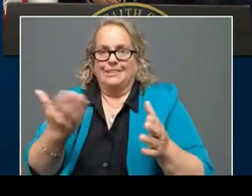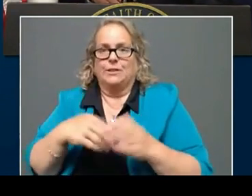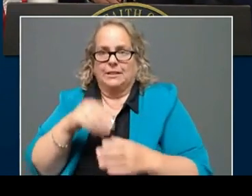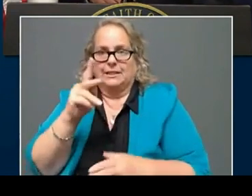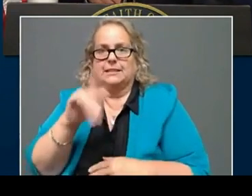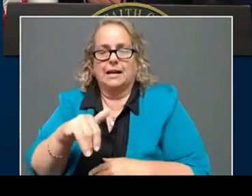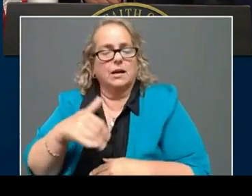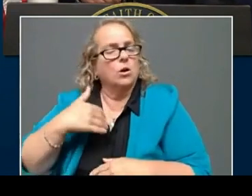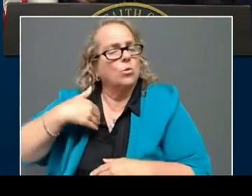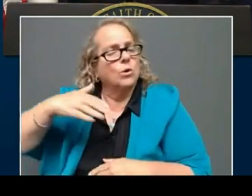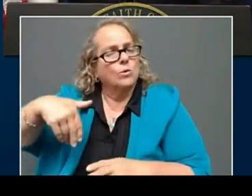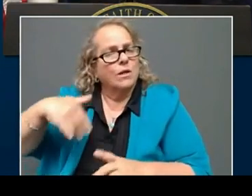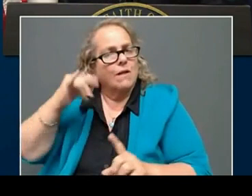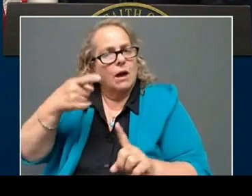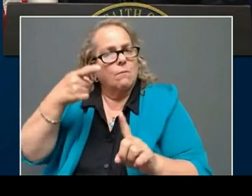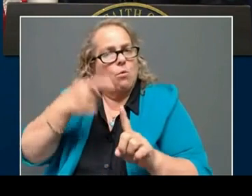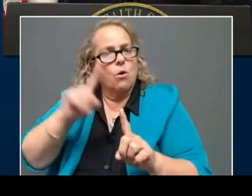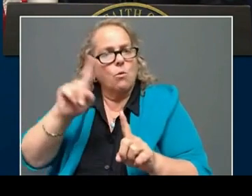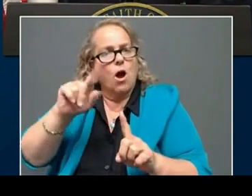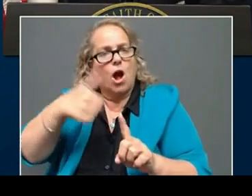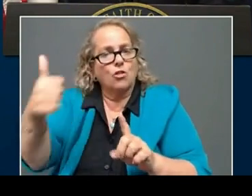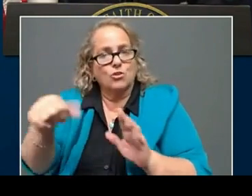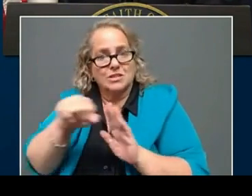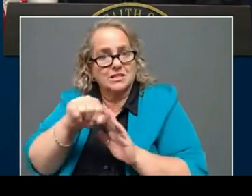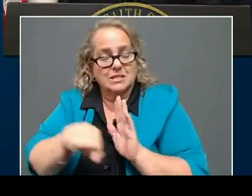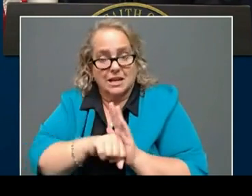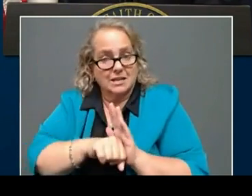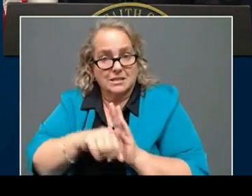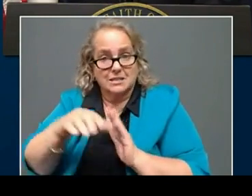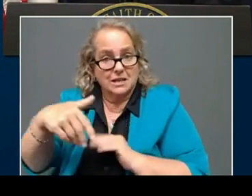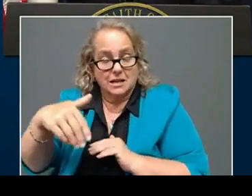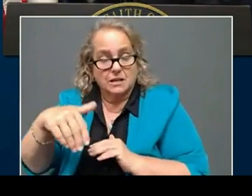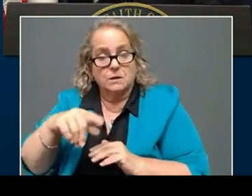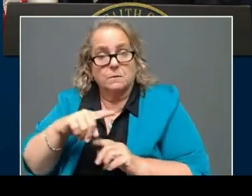that so many other states have have gotten and and this is the unvaccinated